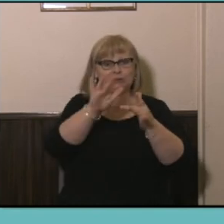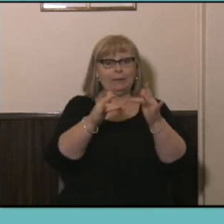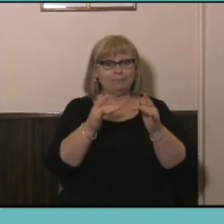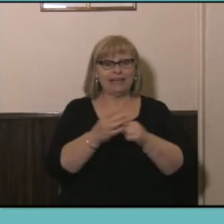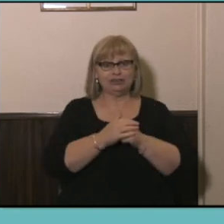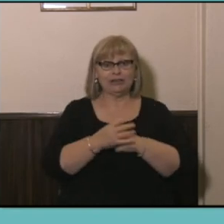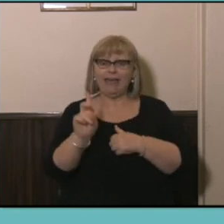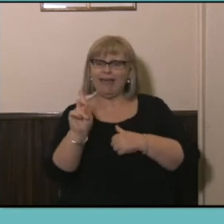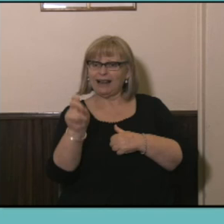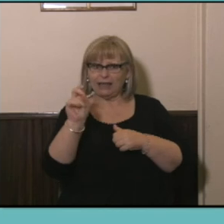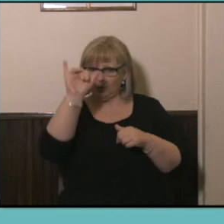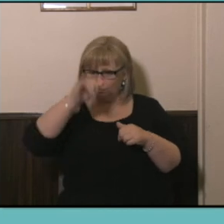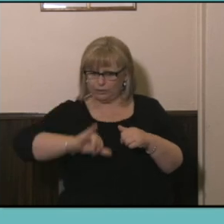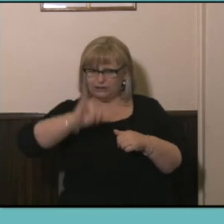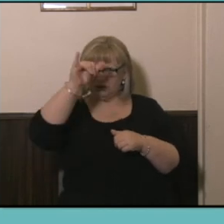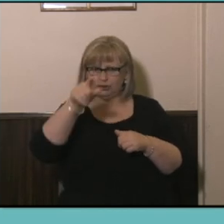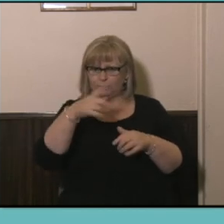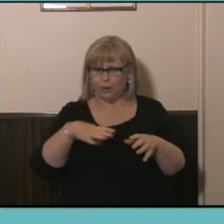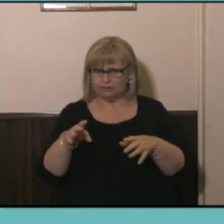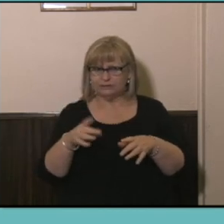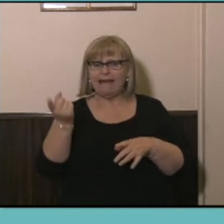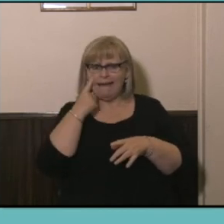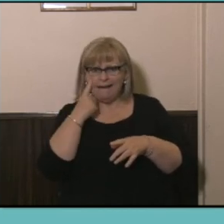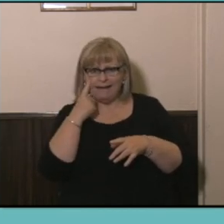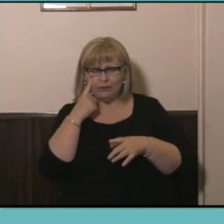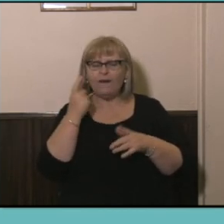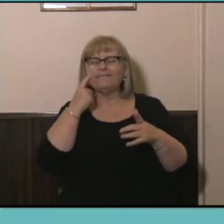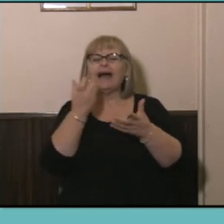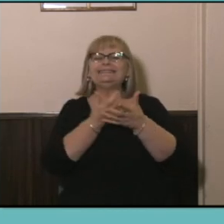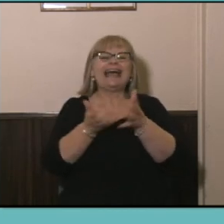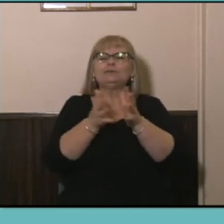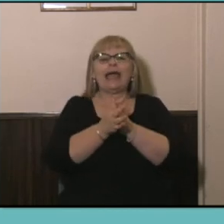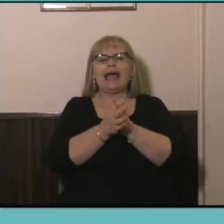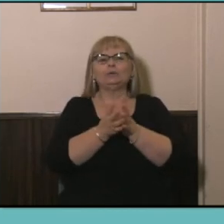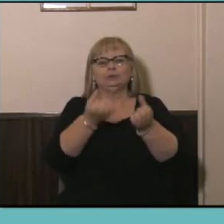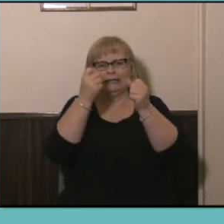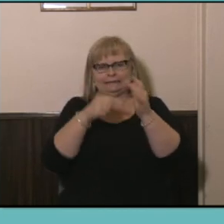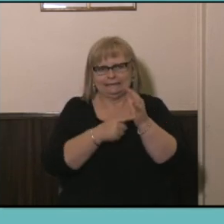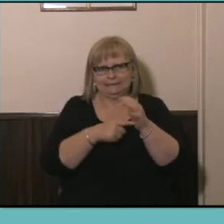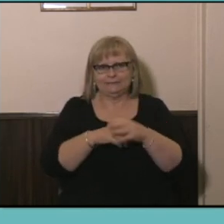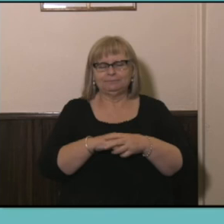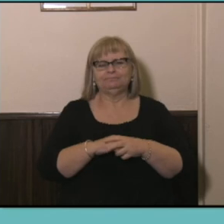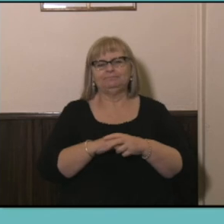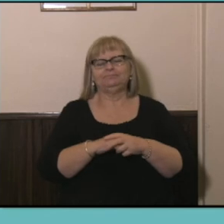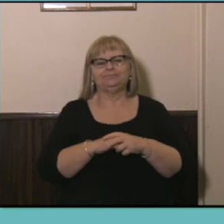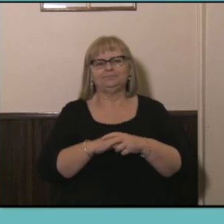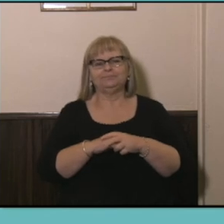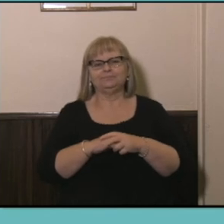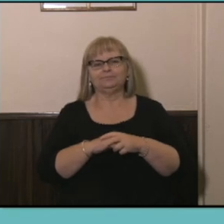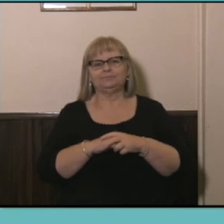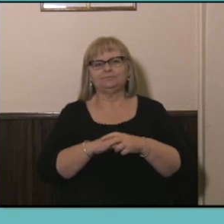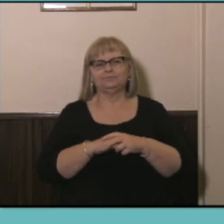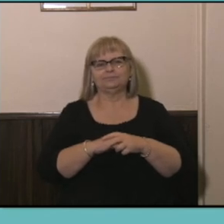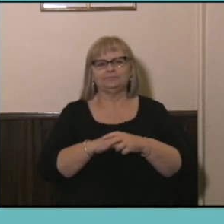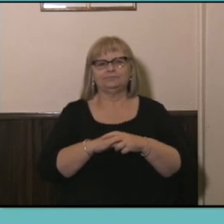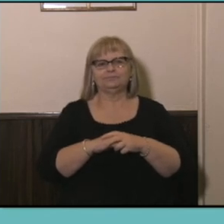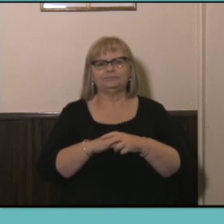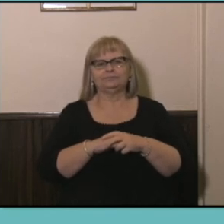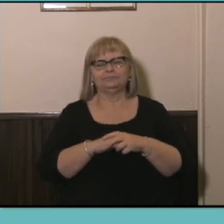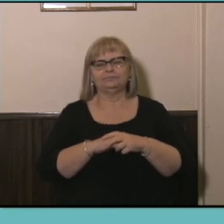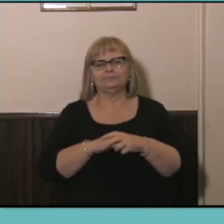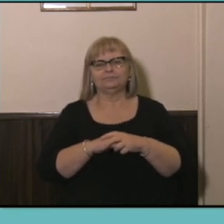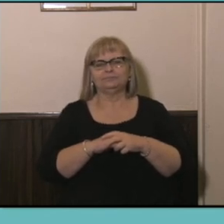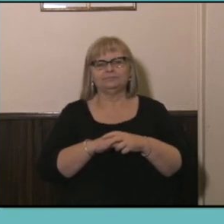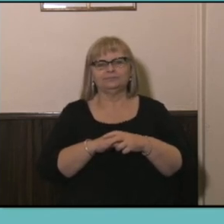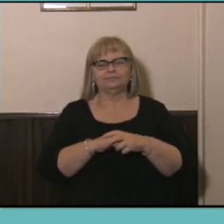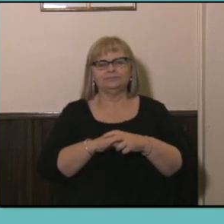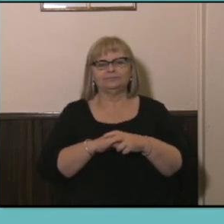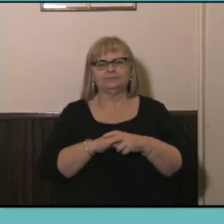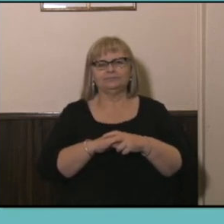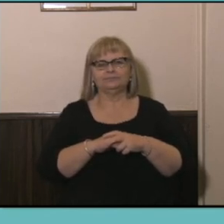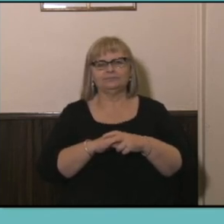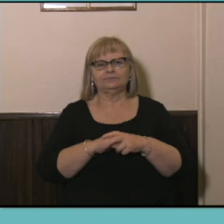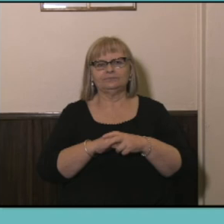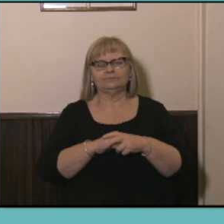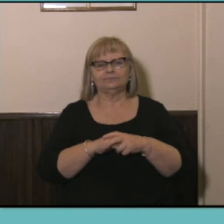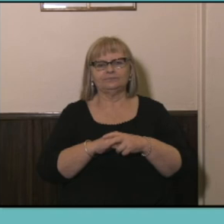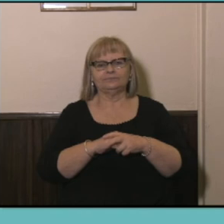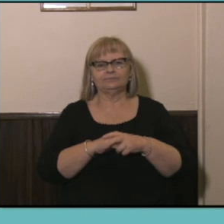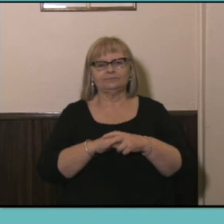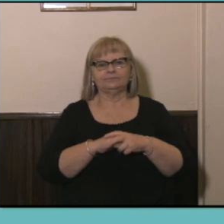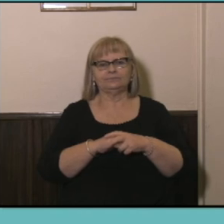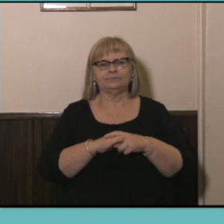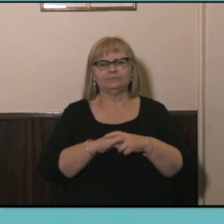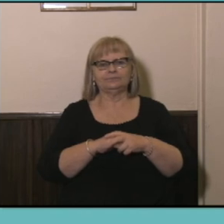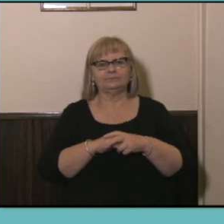on which Census product is best for you and find out more... so to find our Census